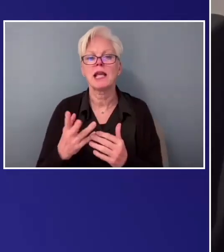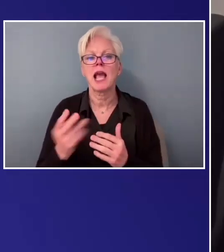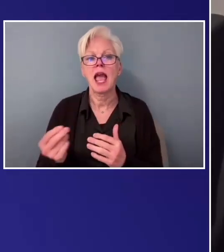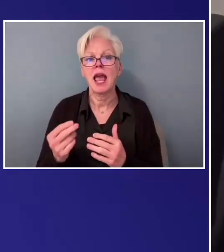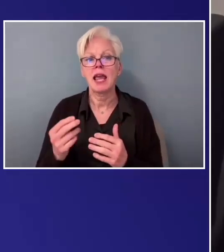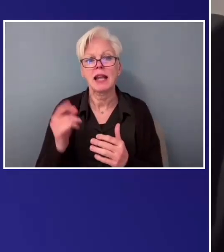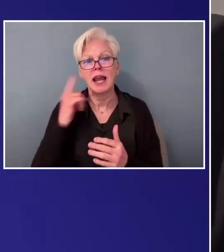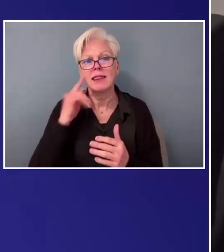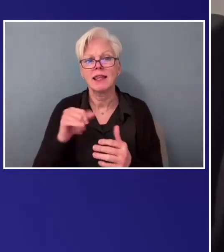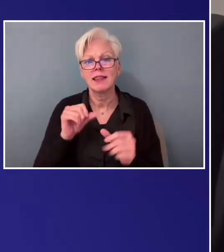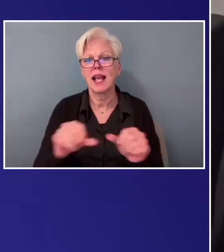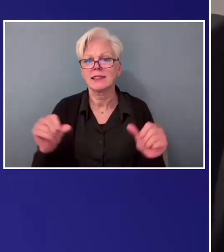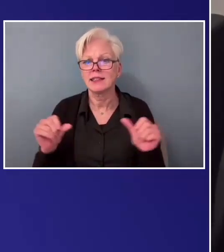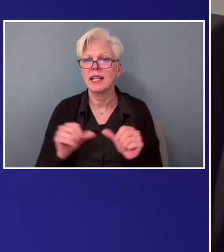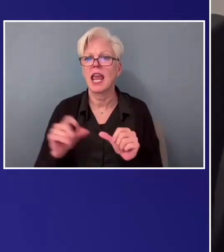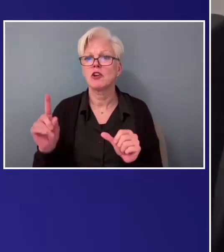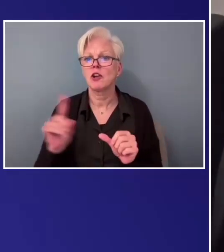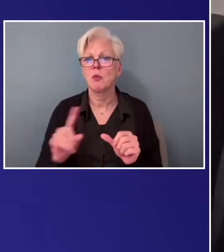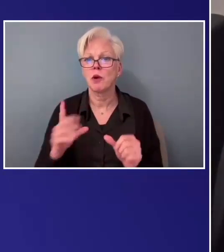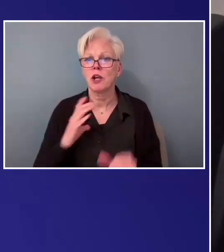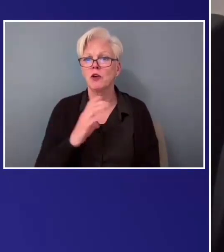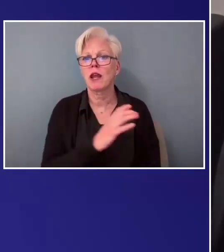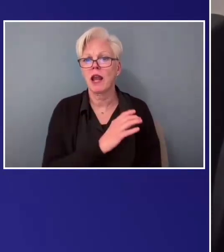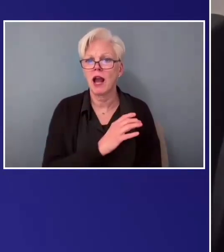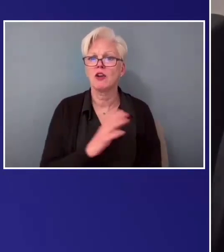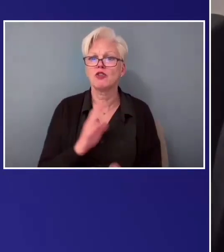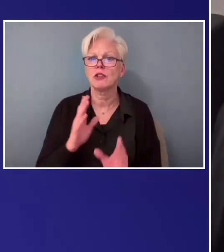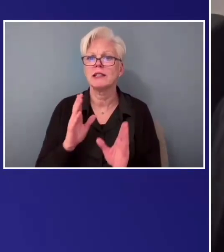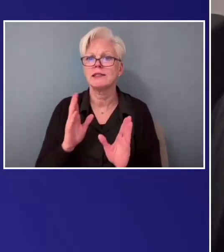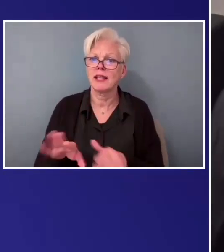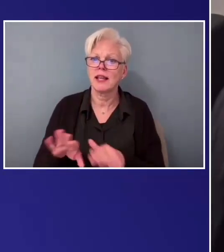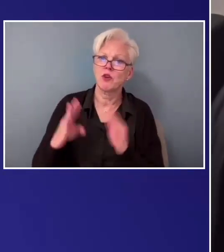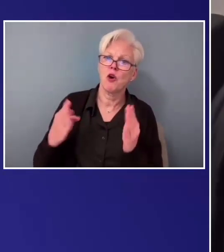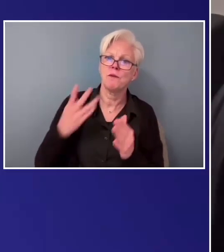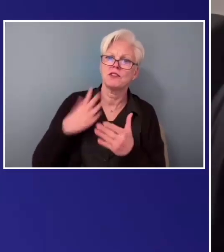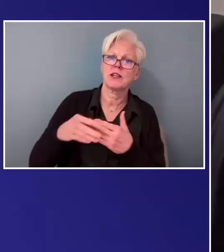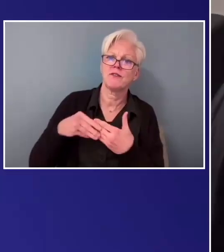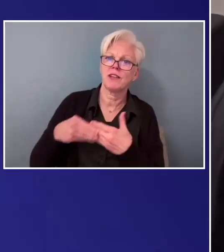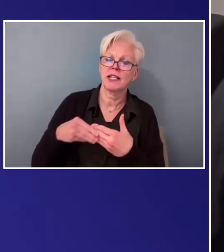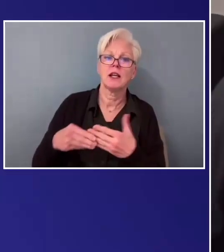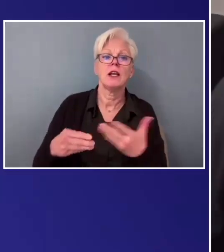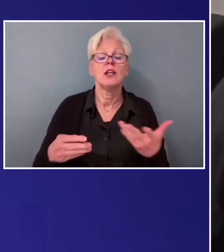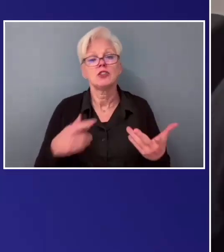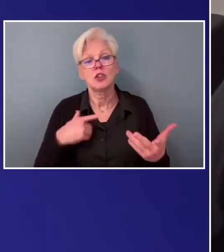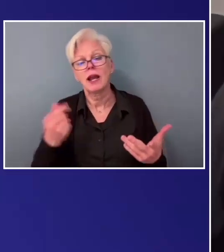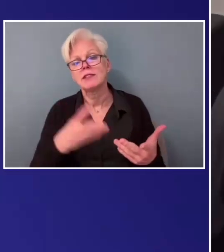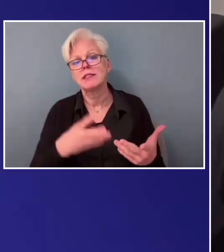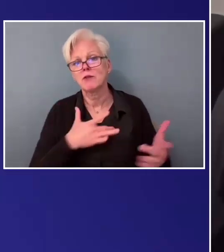I think that's an area where, you know, Congress left the door open a little bit. So I just -- one point, I do have a number of concerns, and I think we